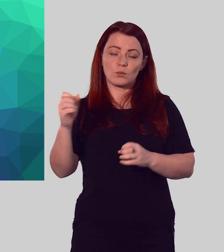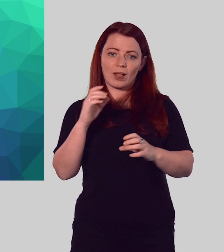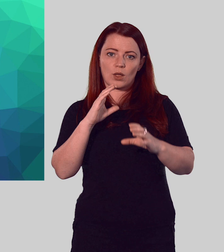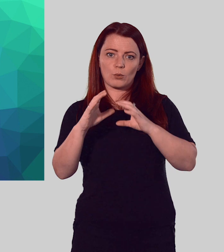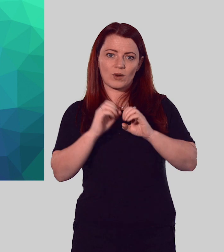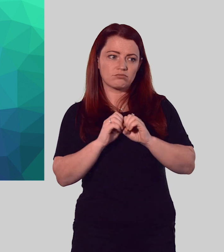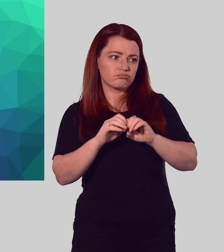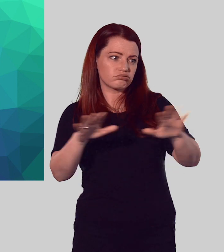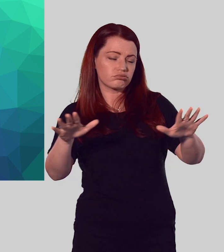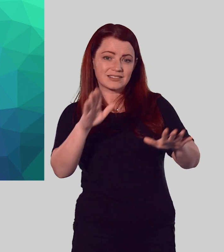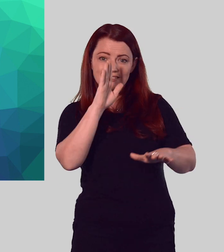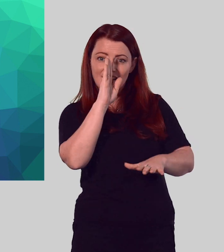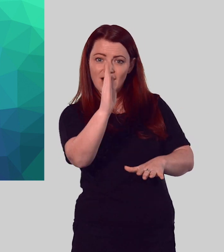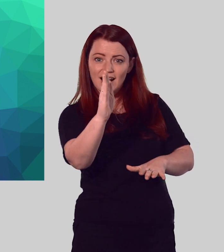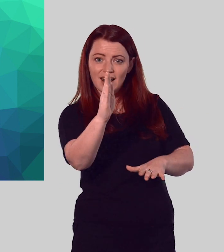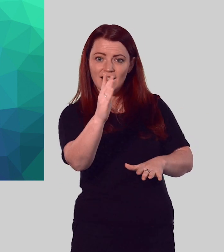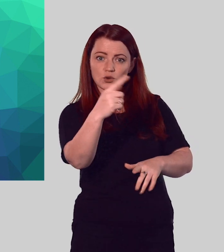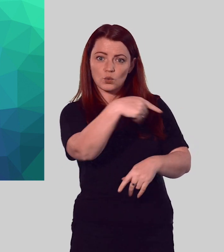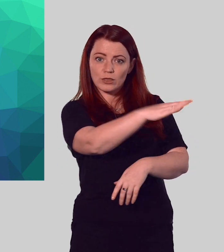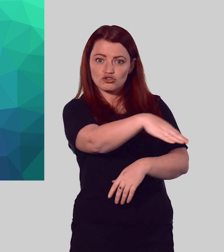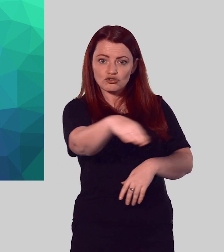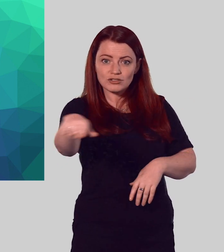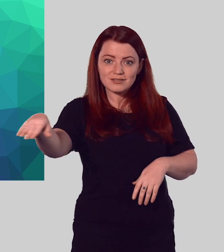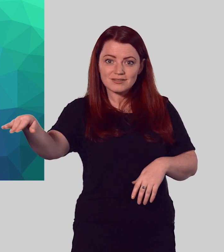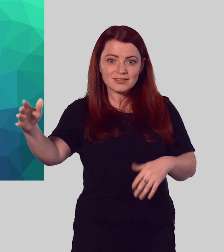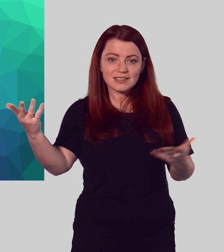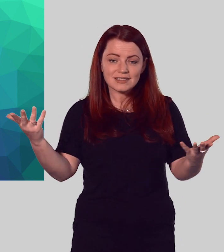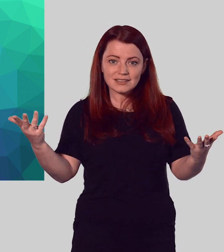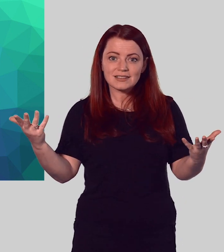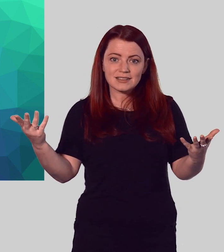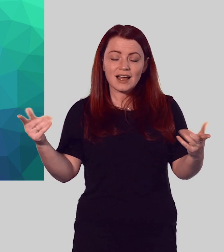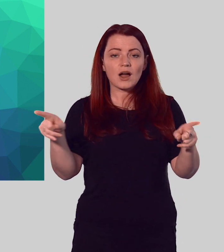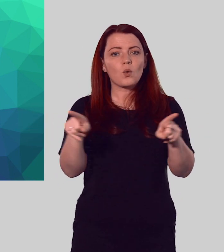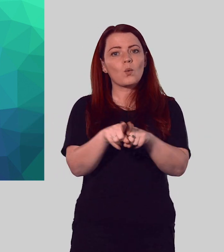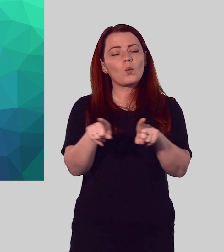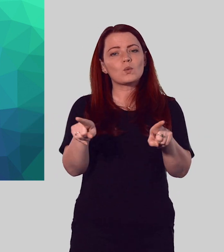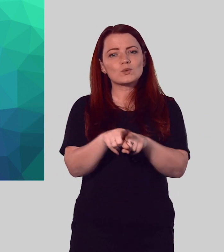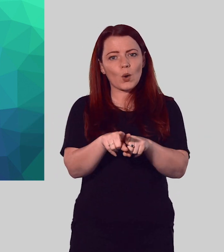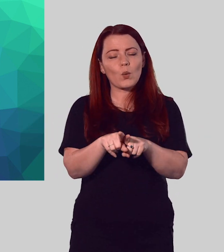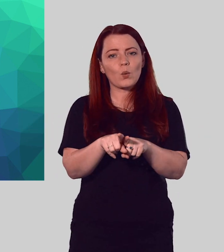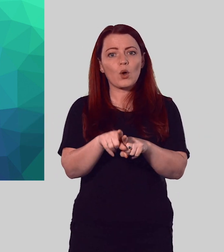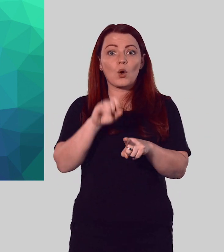to the children in the space and also we're going to be activating